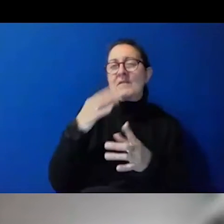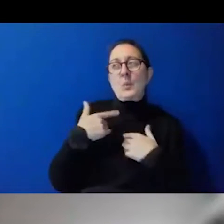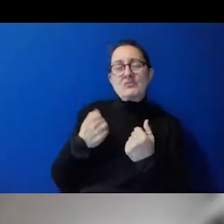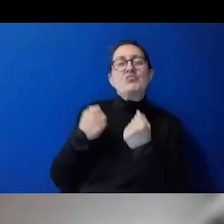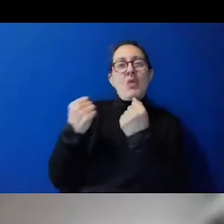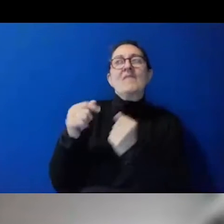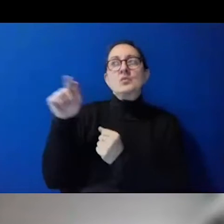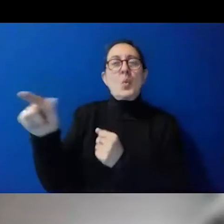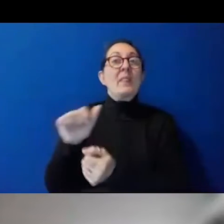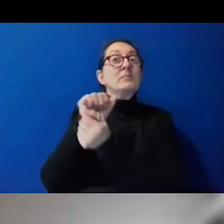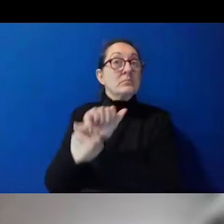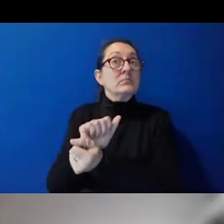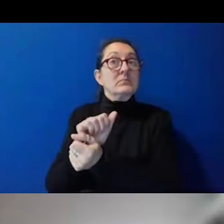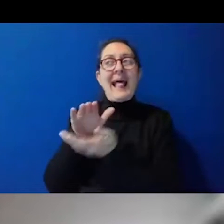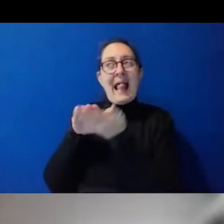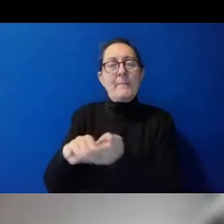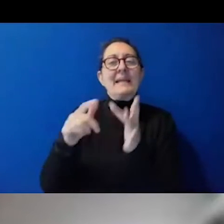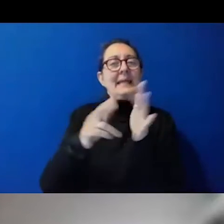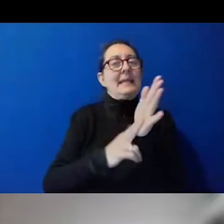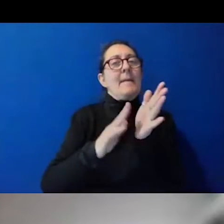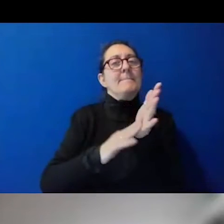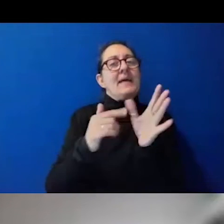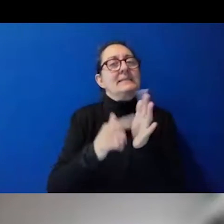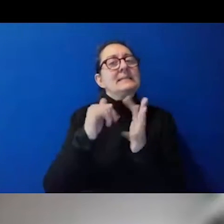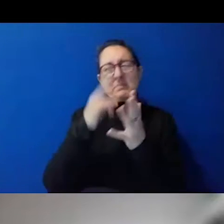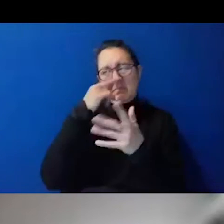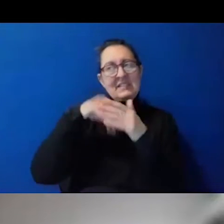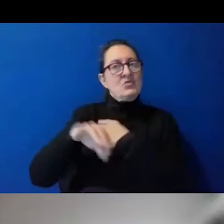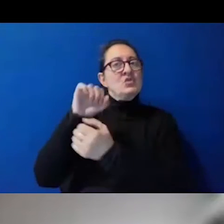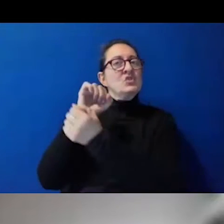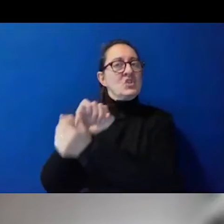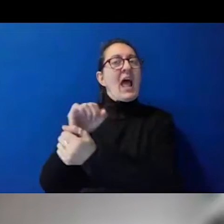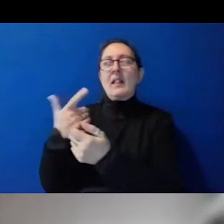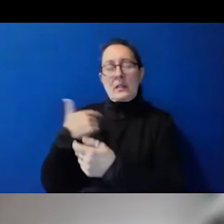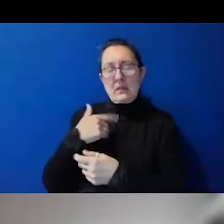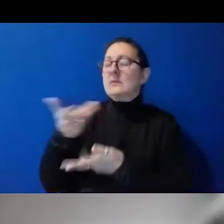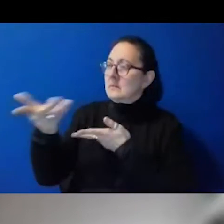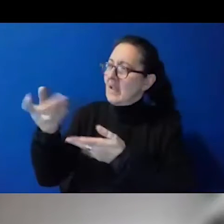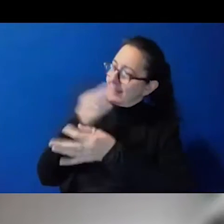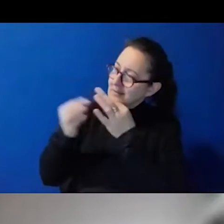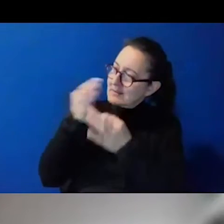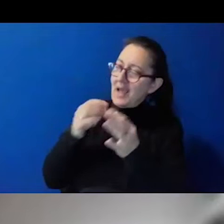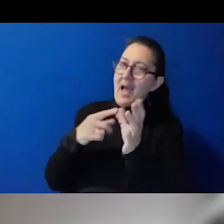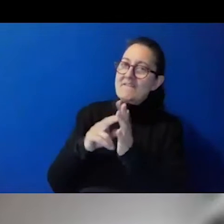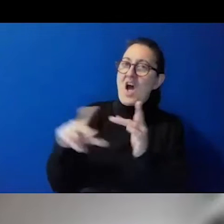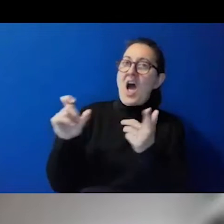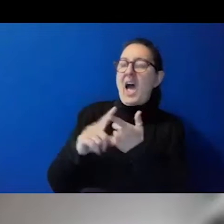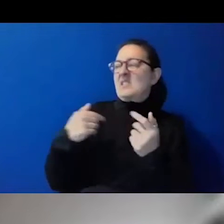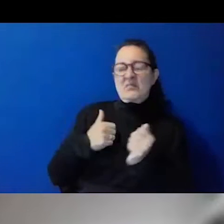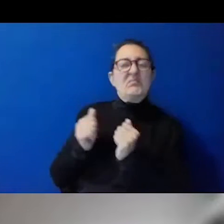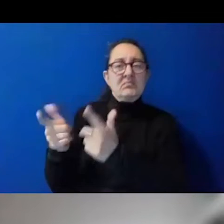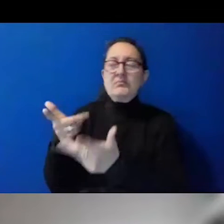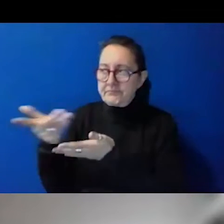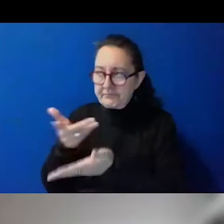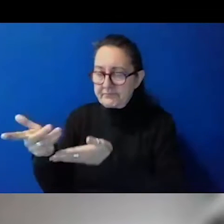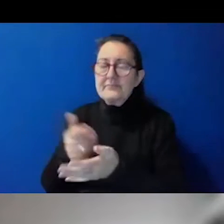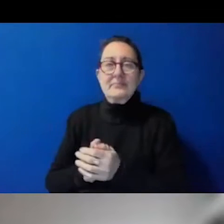and assisting those inmates um yeah any any day is unlike another day so we also spend a lot of